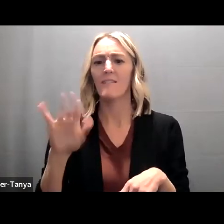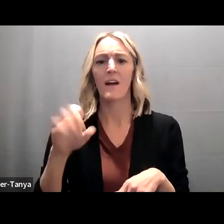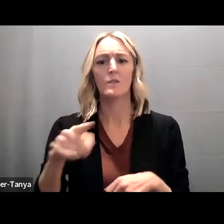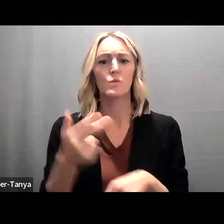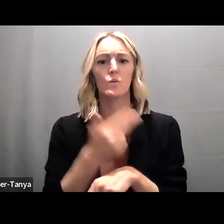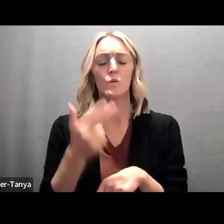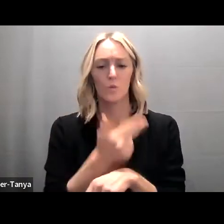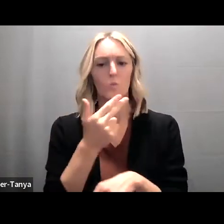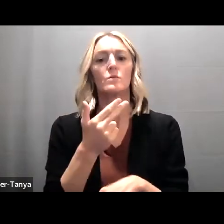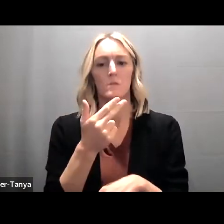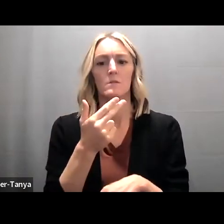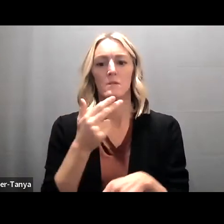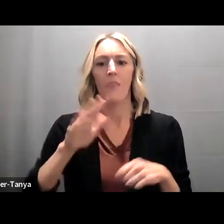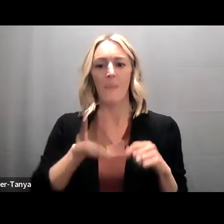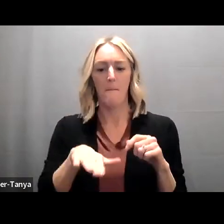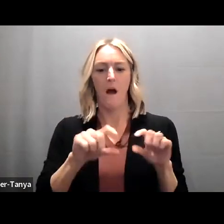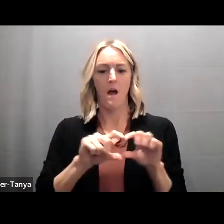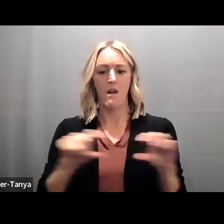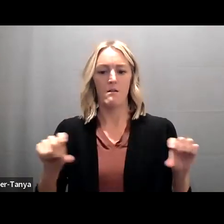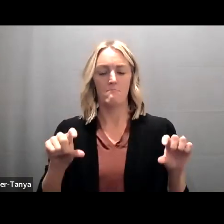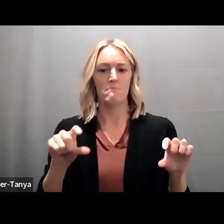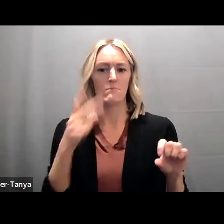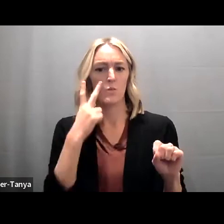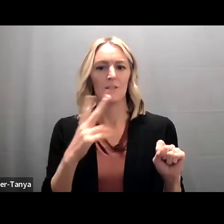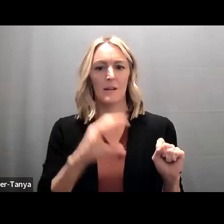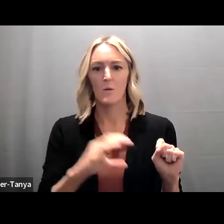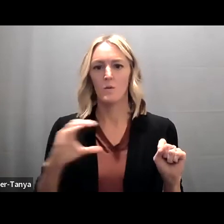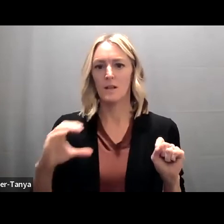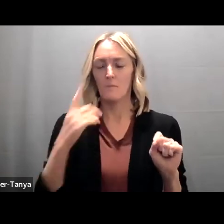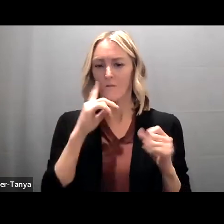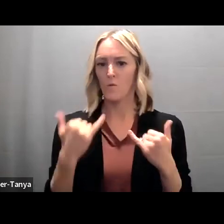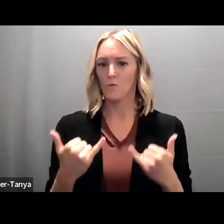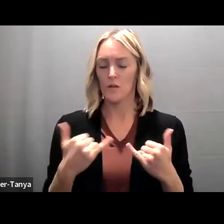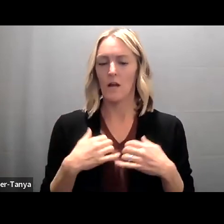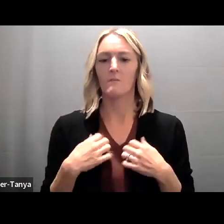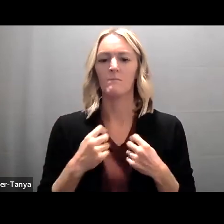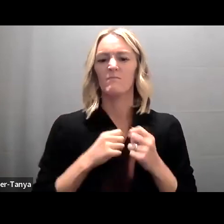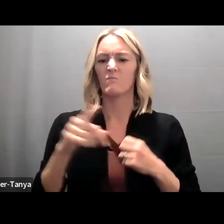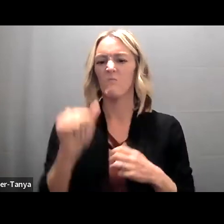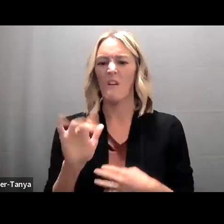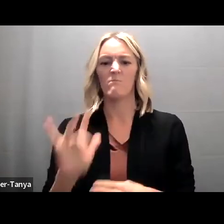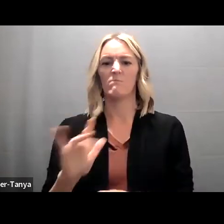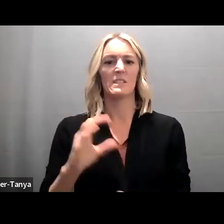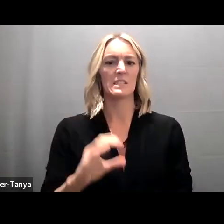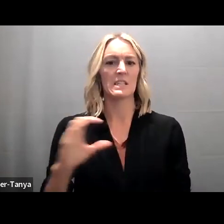That where you will find the kwloefd captioning for today's session. You can view captioning by selecting the CC tab on that tool bar.